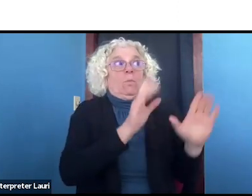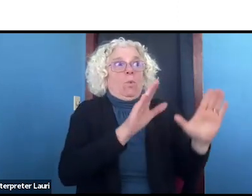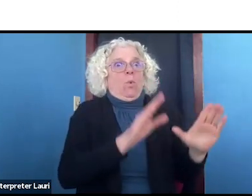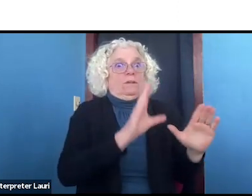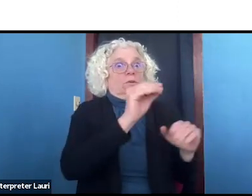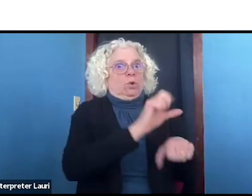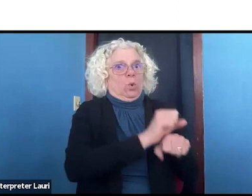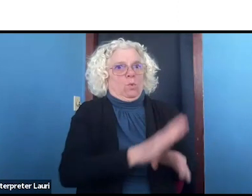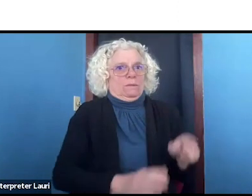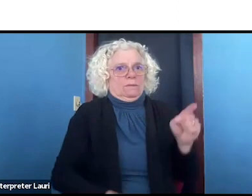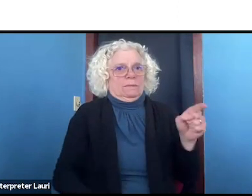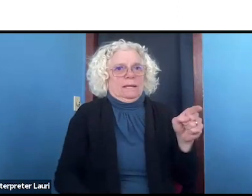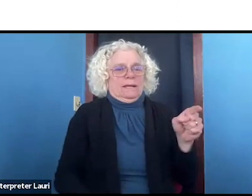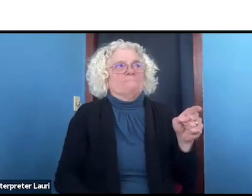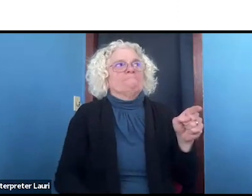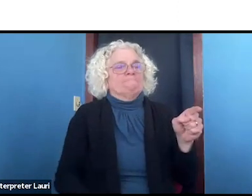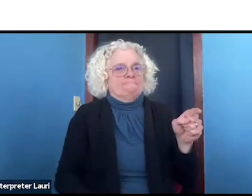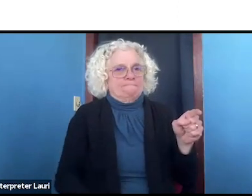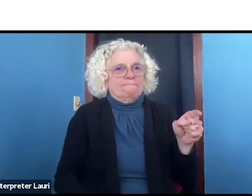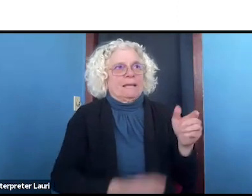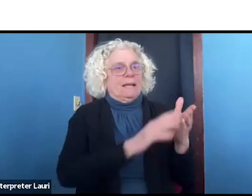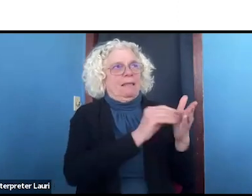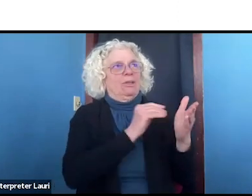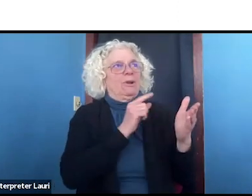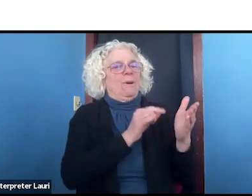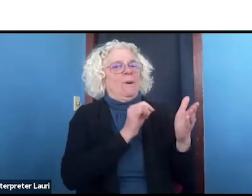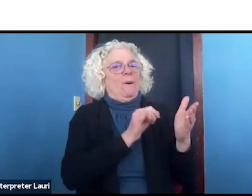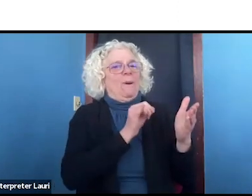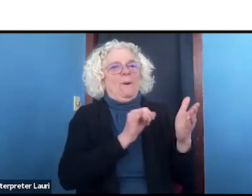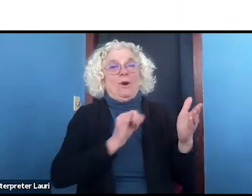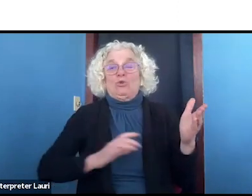And so I soon became aware that it's what you learn after you know it all that counts.